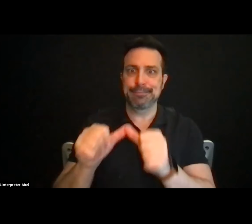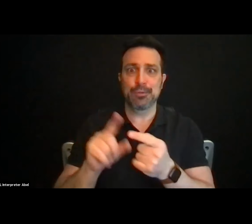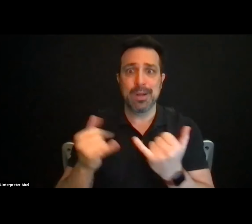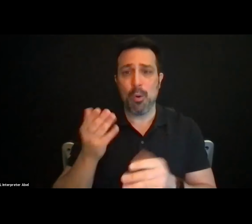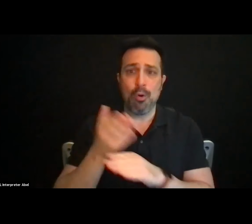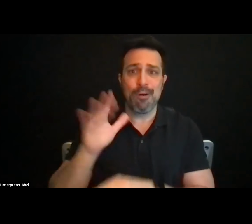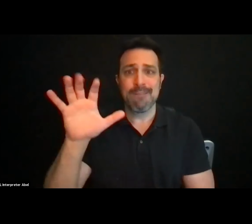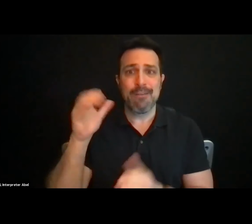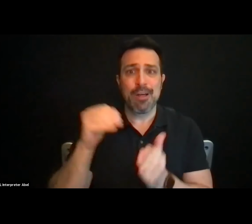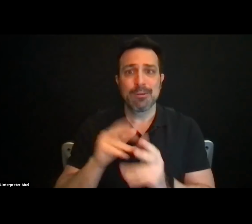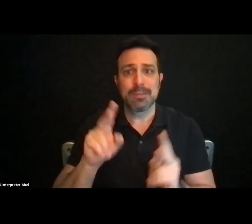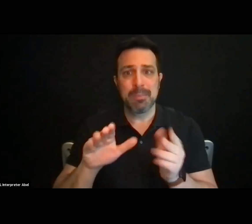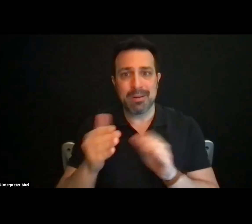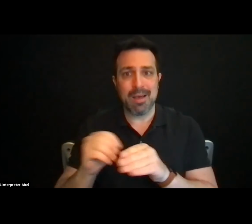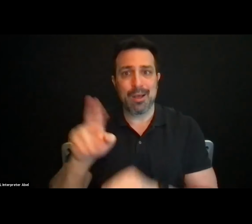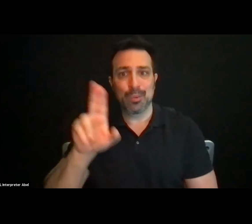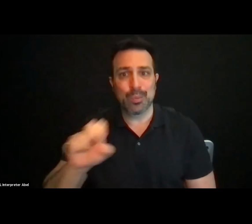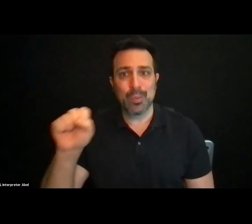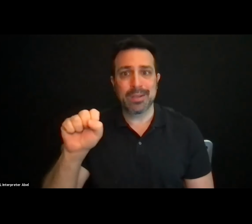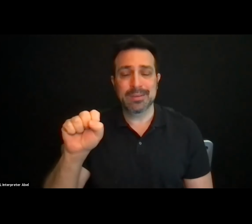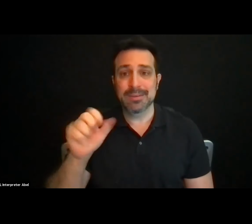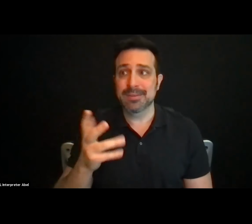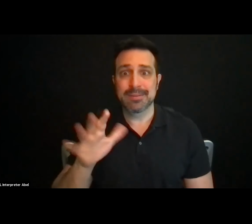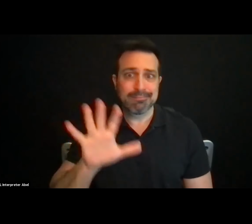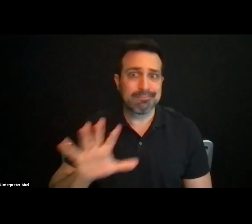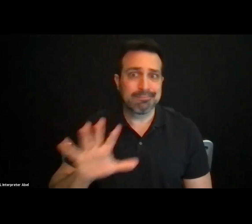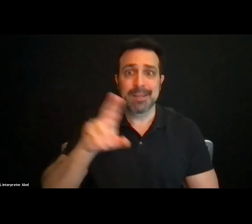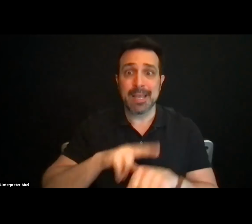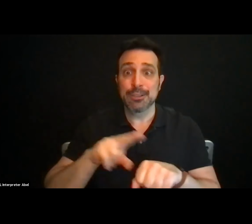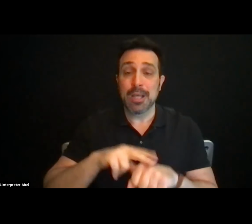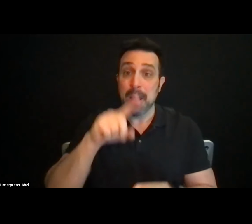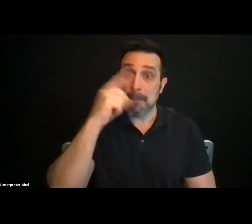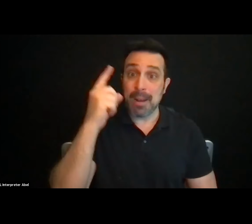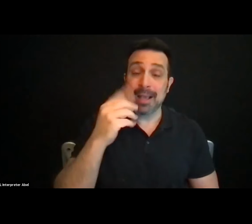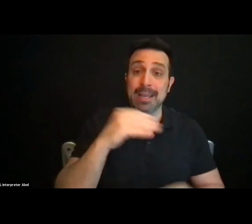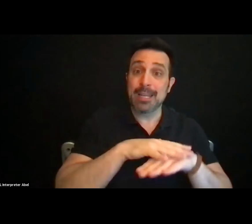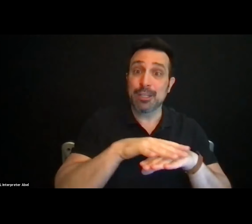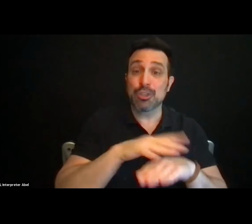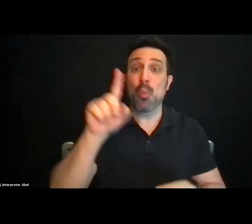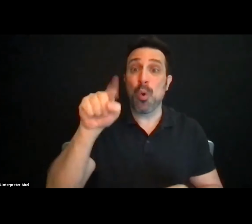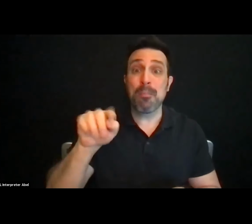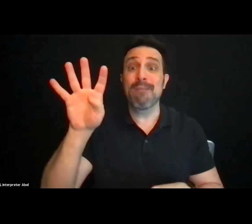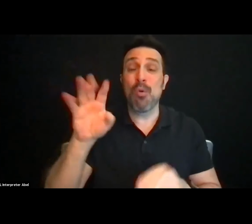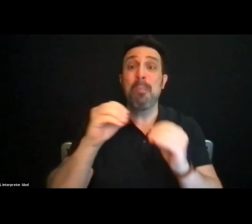systemic racism were layed bear by COVID-19. During the continuing pandemic more than